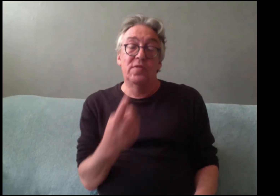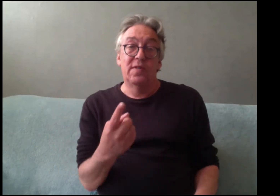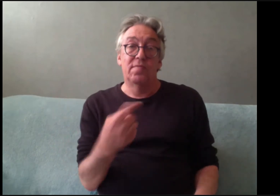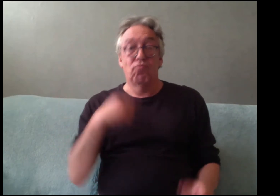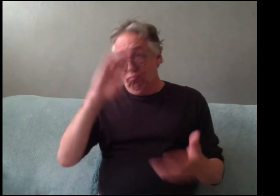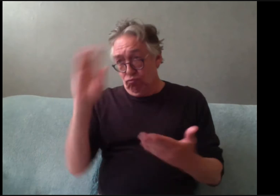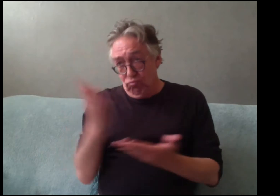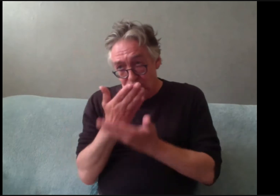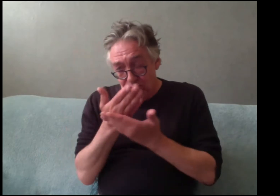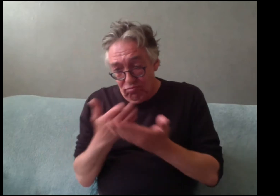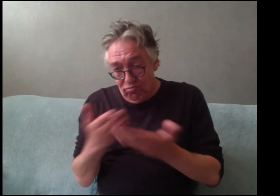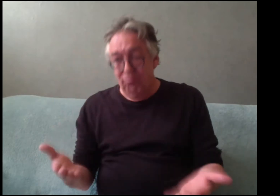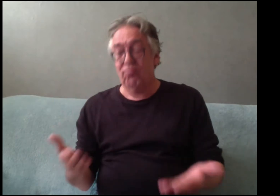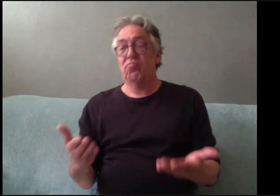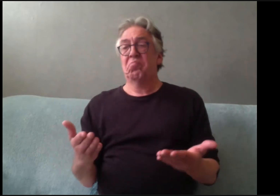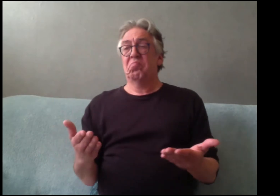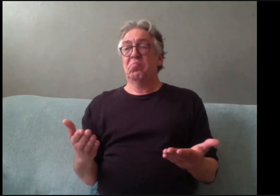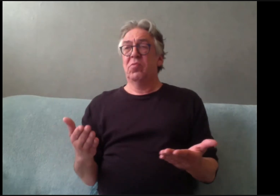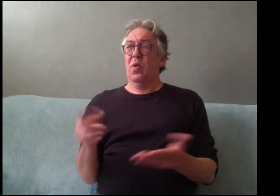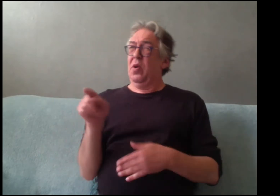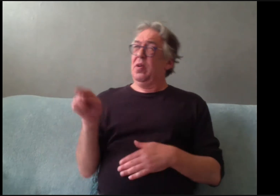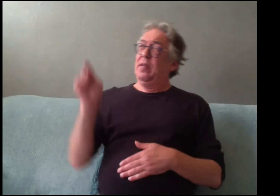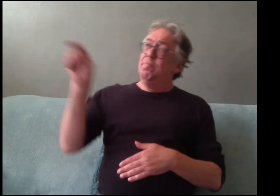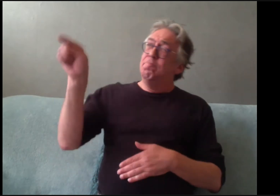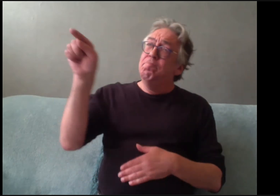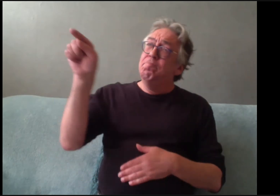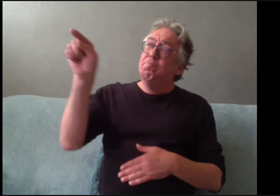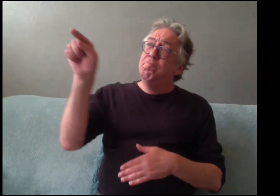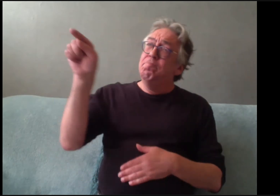of the professional teams and accompanying volunteers.